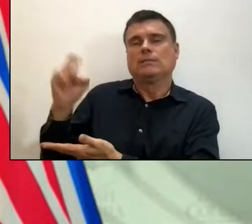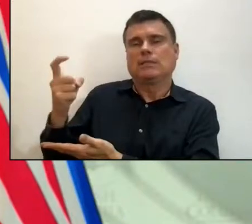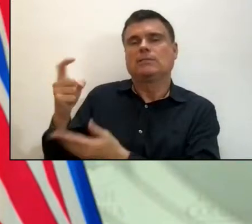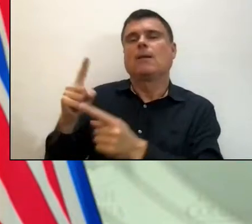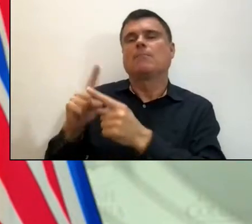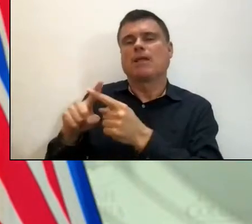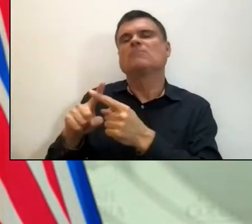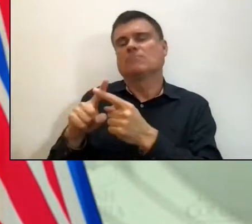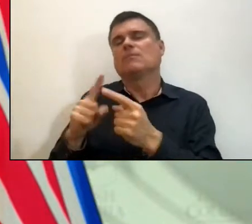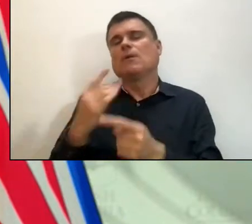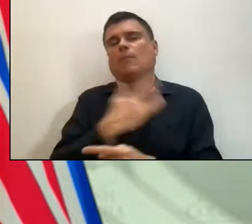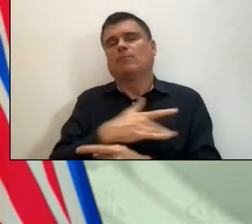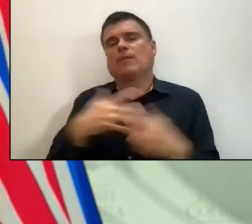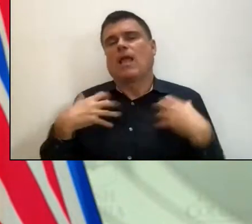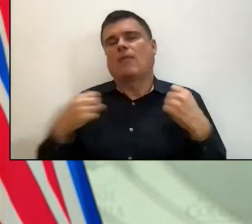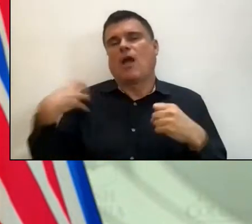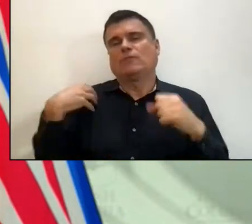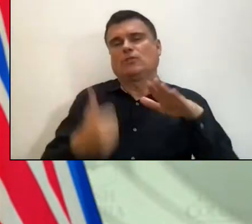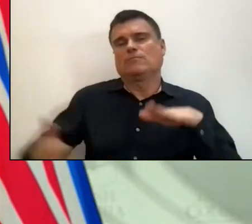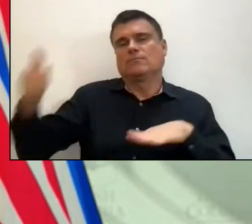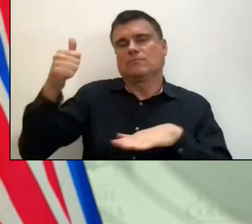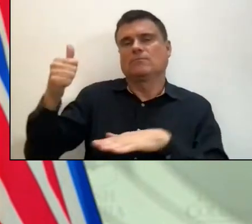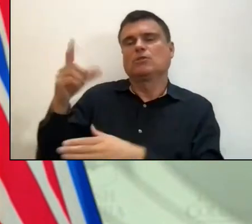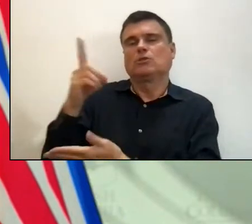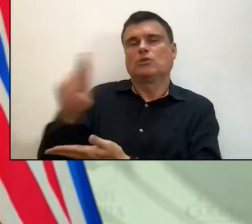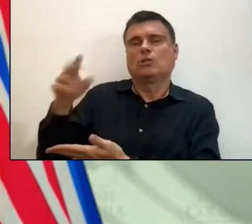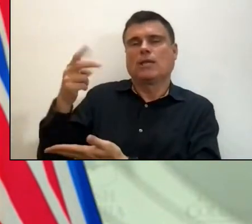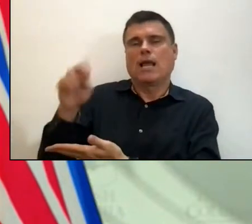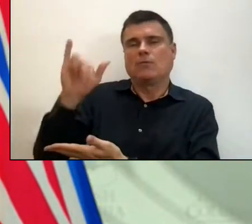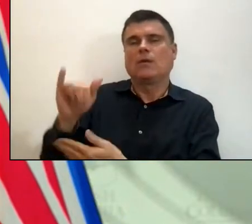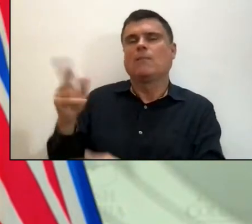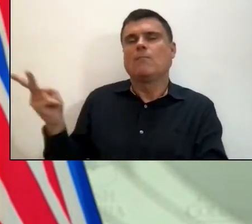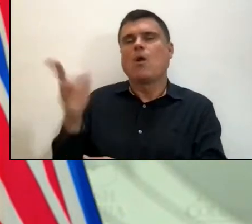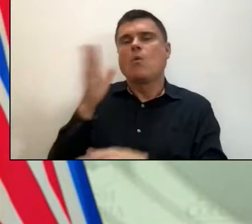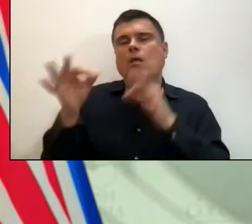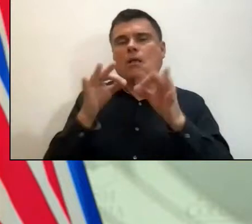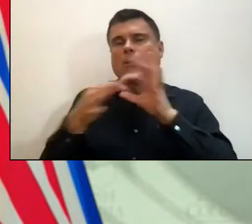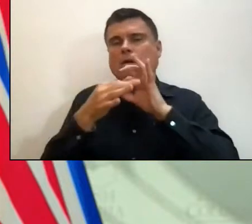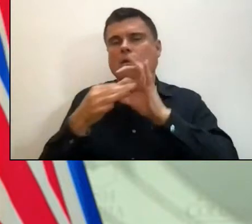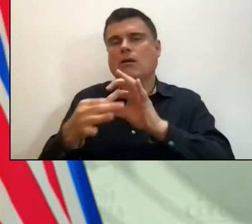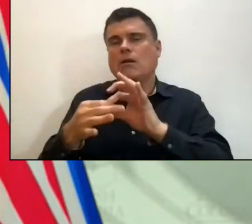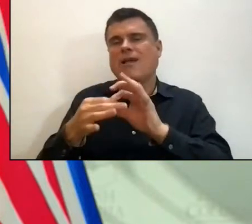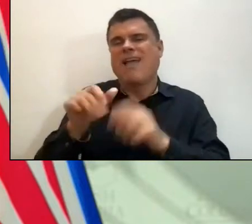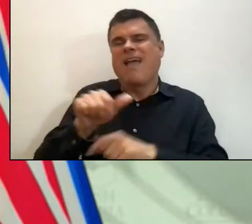The COVID-19 Omicron variant. The province has been monitoring